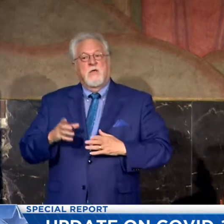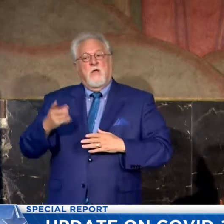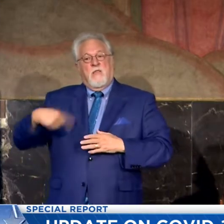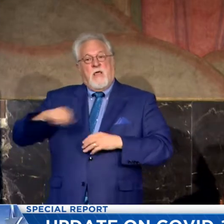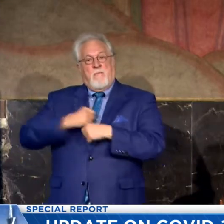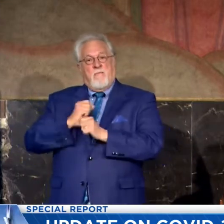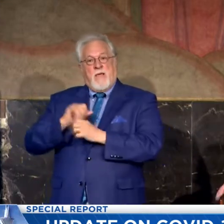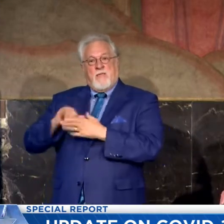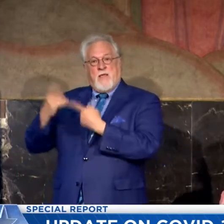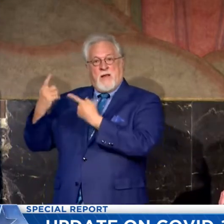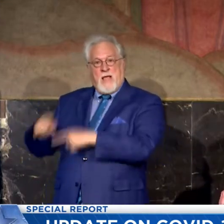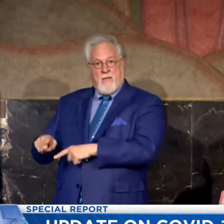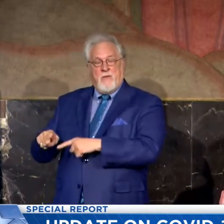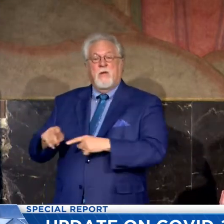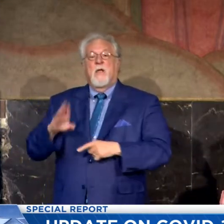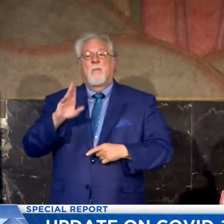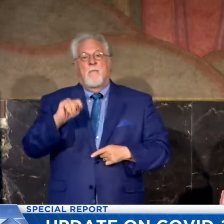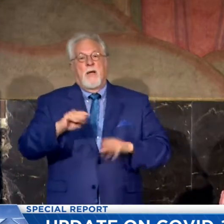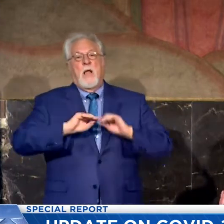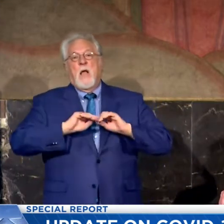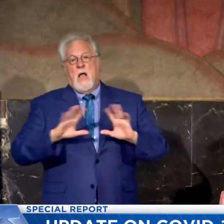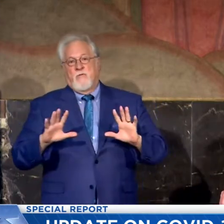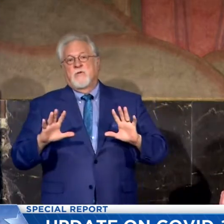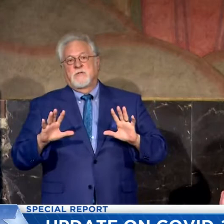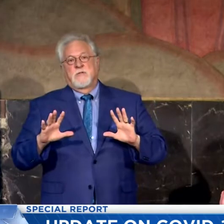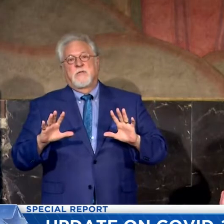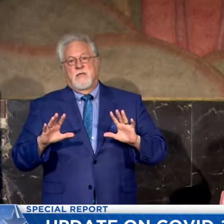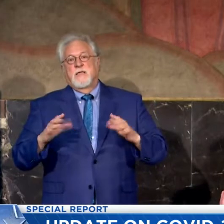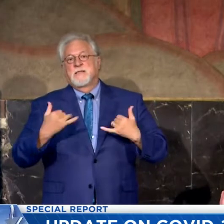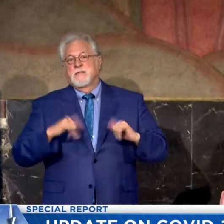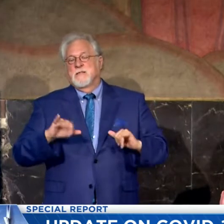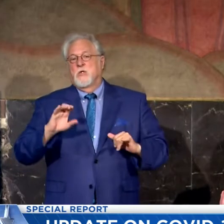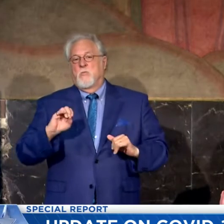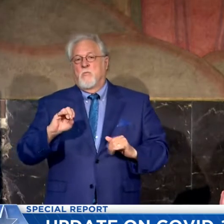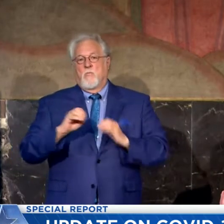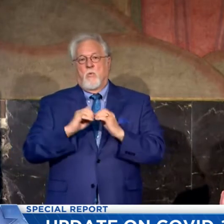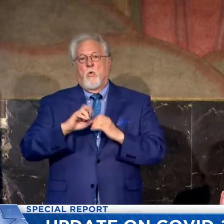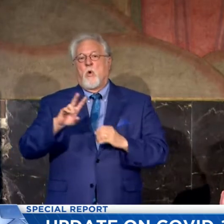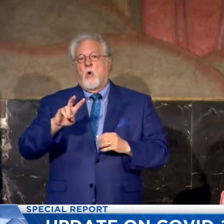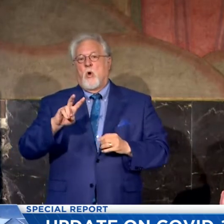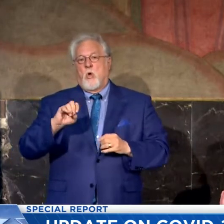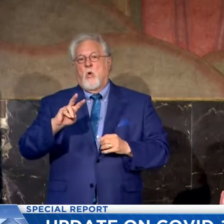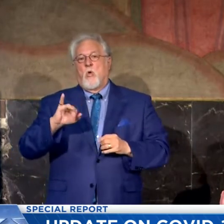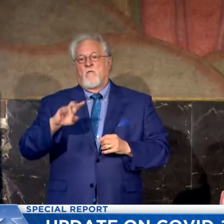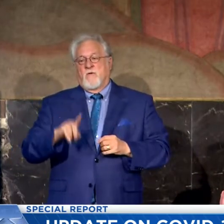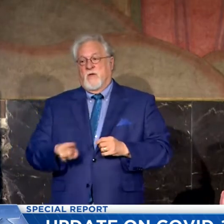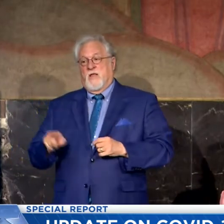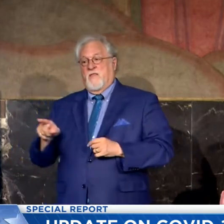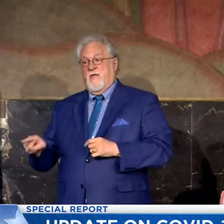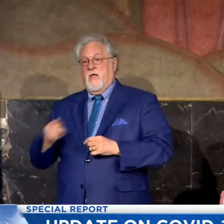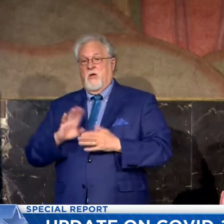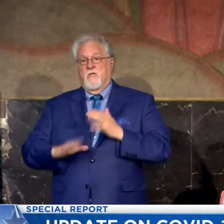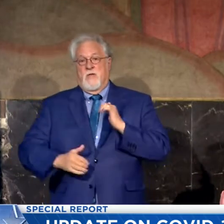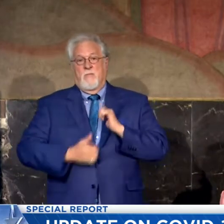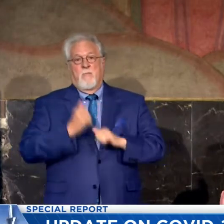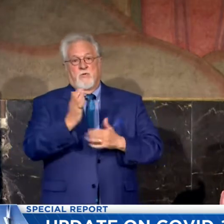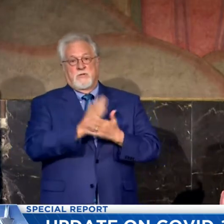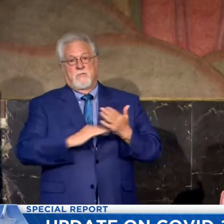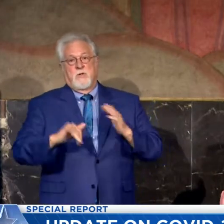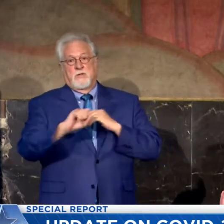AND ALL OF THE STATE BUT CERTAINLY AT THAT PART OF OUR STATE WITH BUSINESS LEADERS, FAITH LEADERS AND THE GENERAL PUBLIC AS THEY ALL MADE THAT HAPPEN. OBVIOUSLY, THERE IS MORE COVID